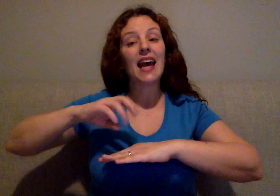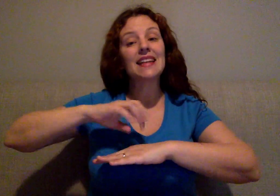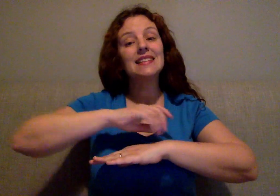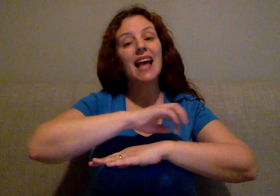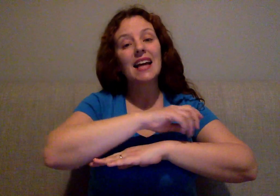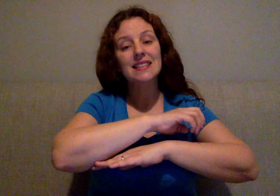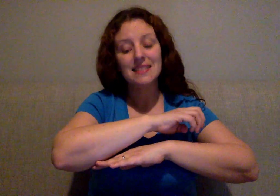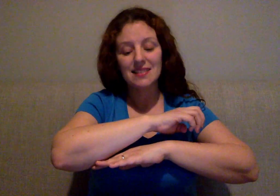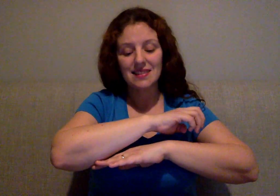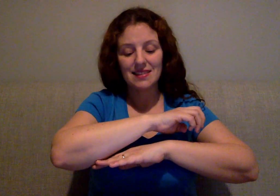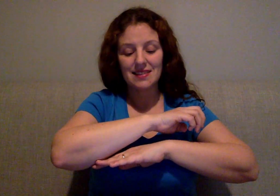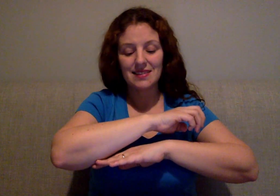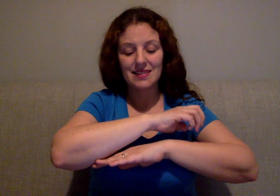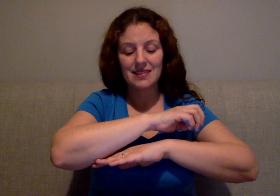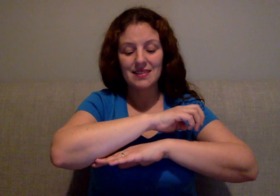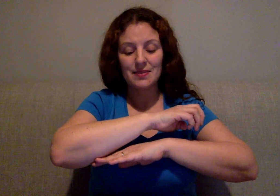INSECT